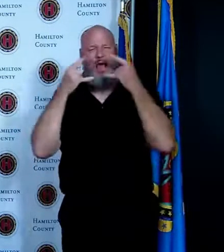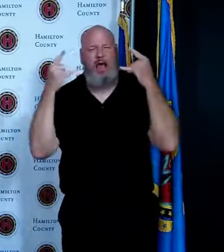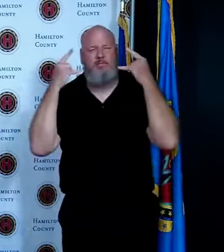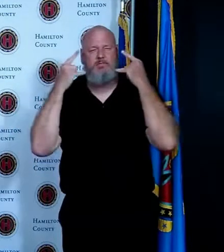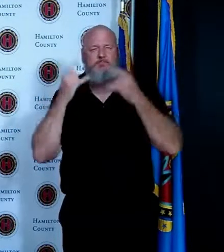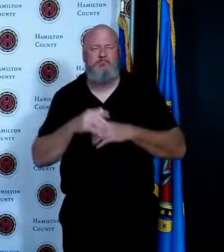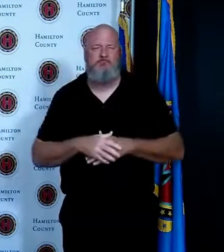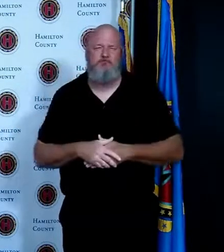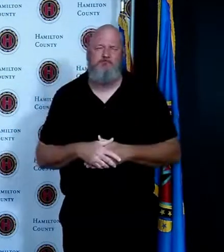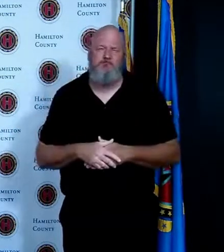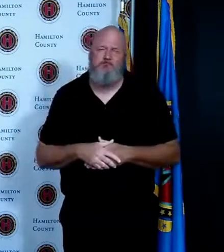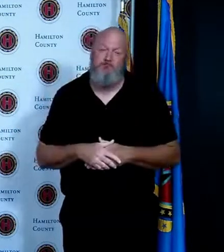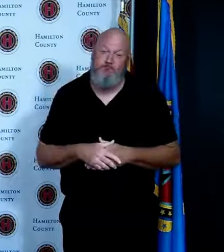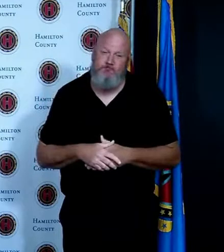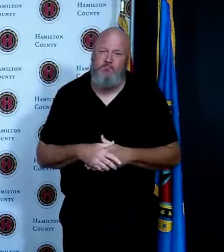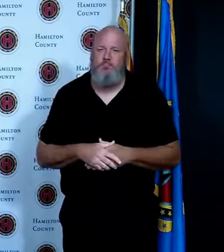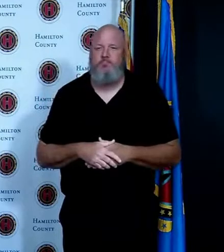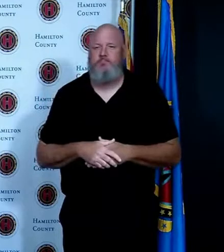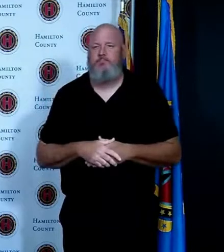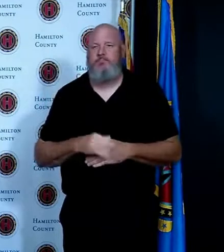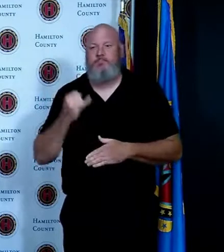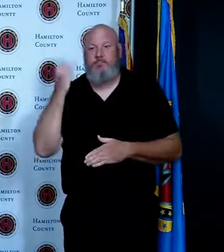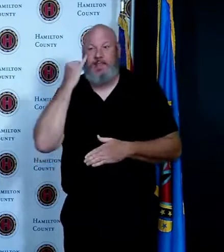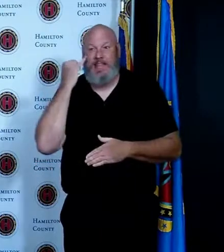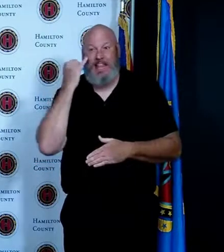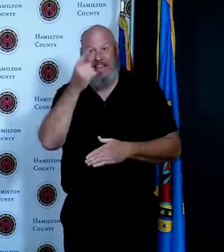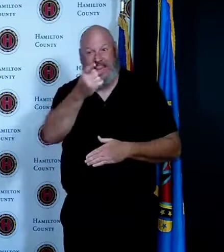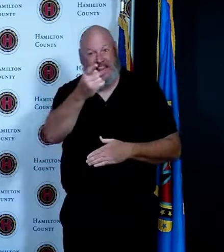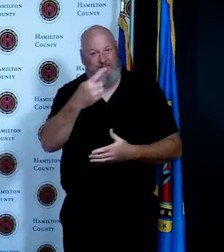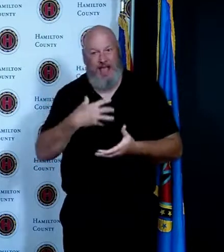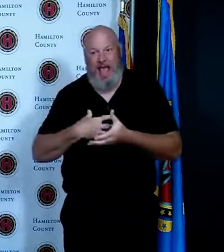you can't safely distance put a mask on it helps us get back to our regular